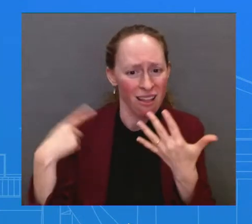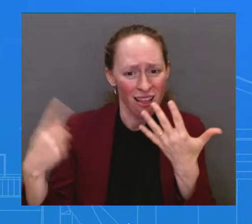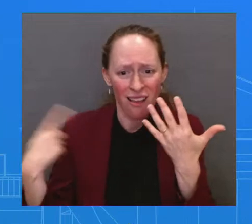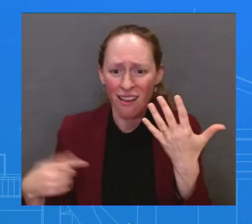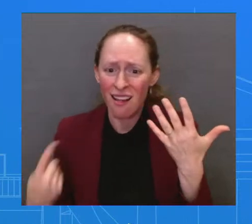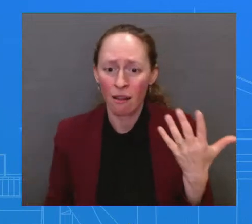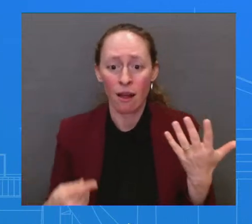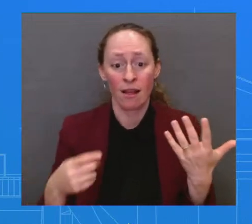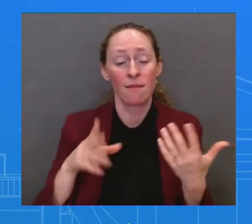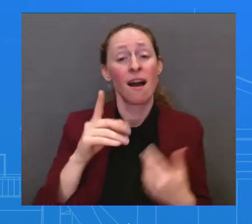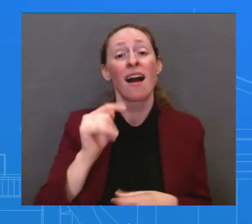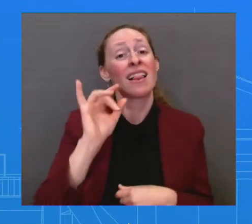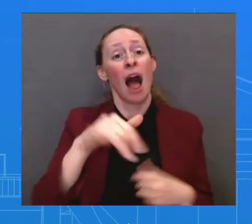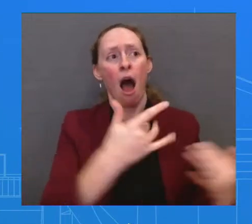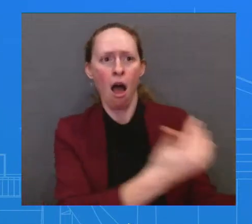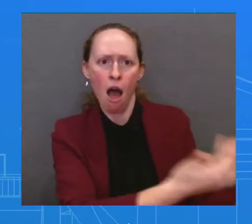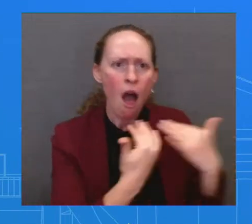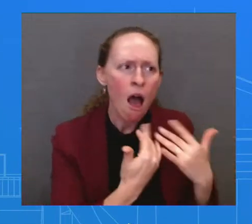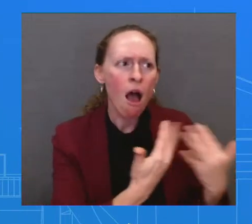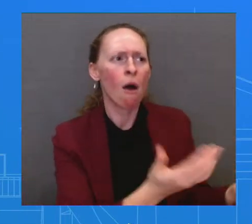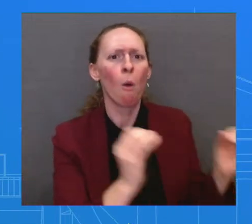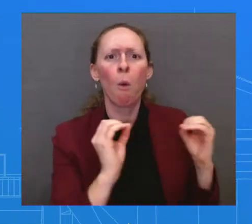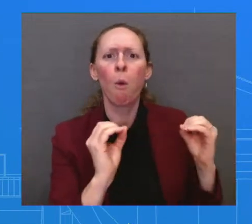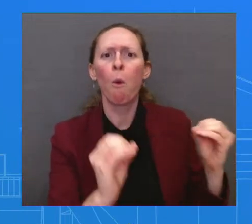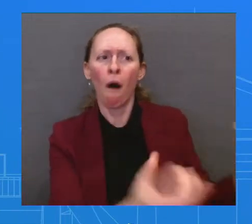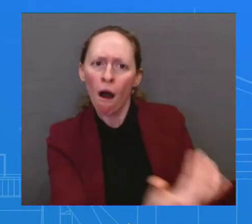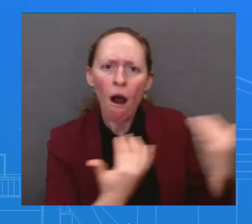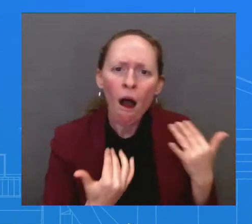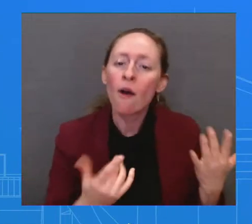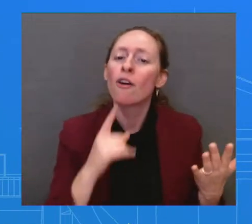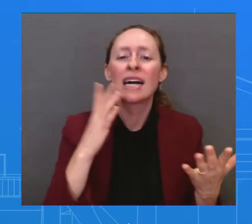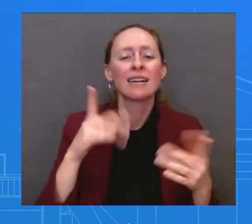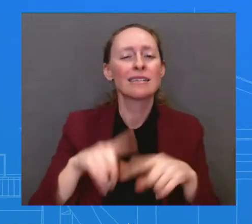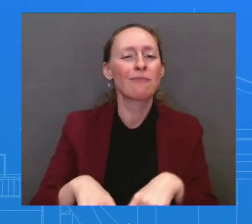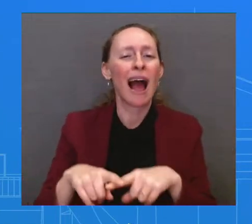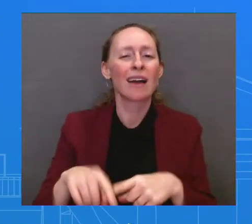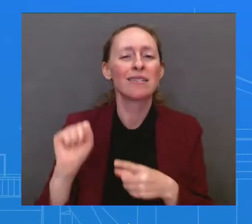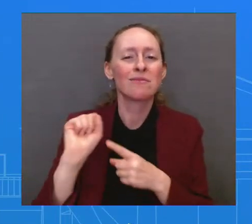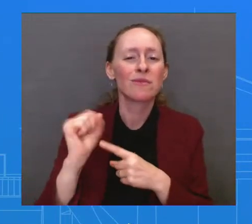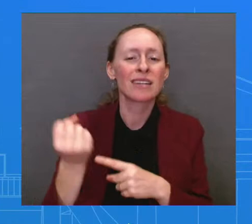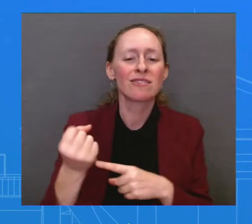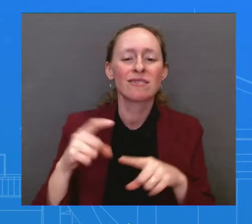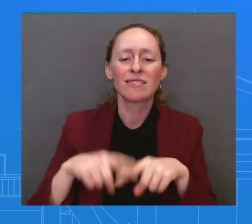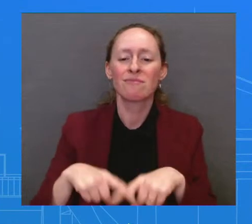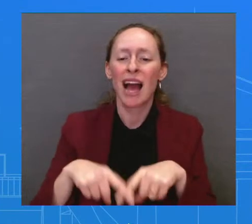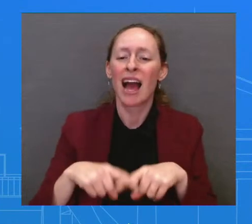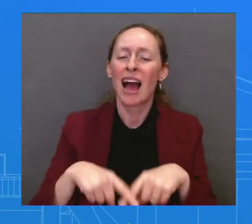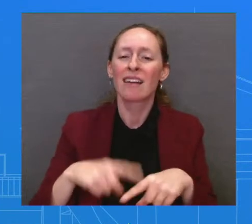for different trends, for different reasons. And so, we made -- I think -- we think, three important enforcement --